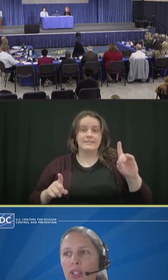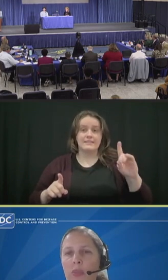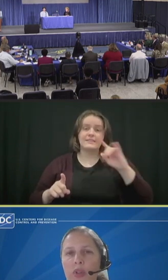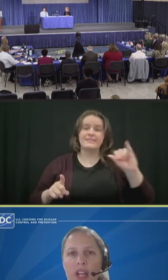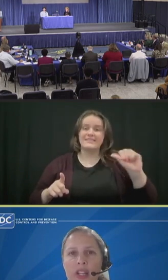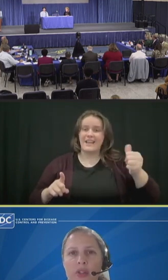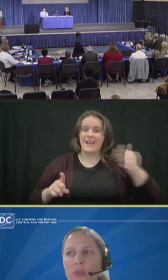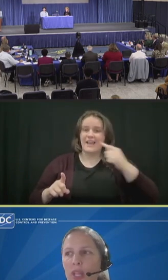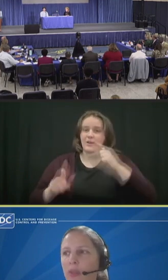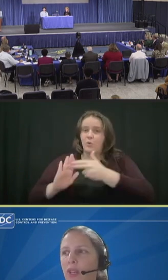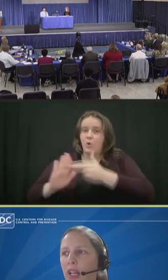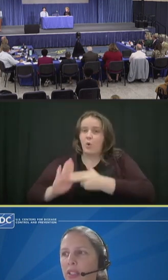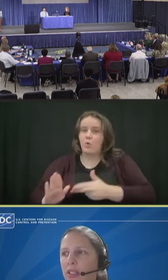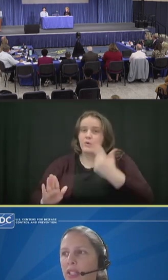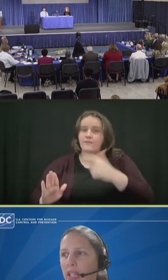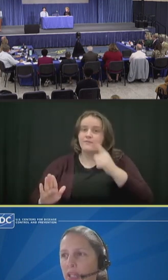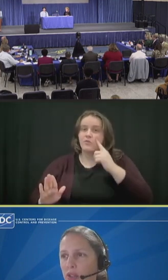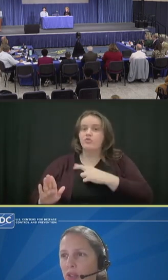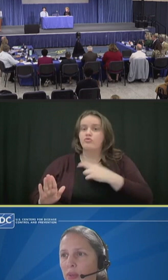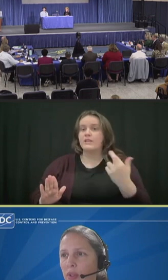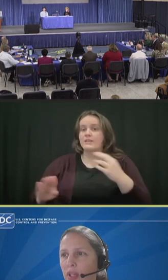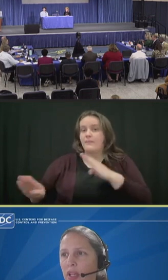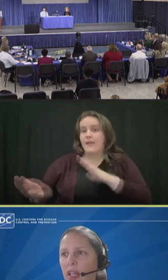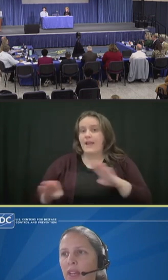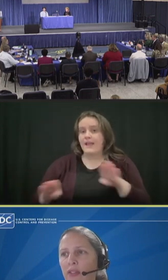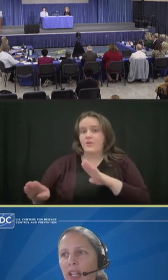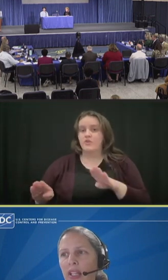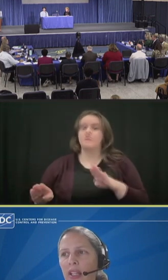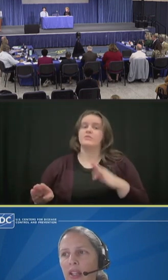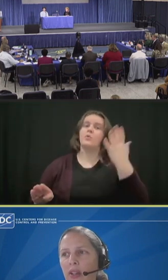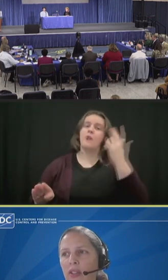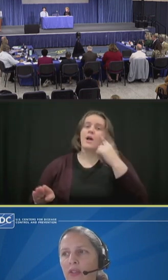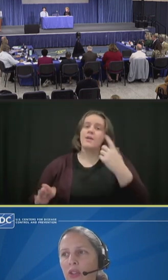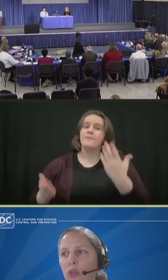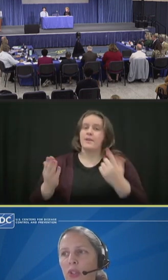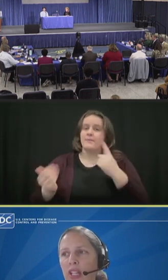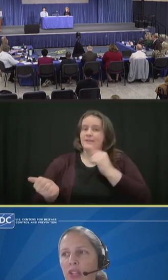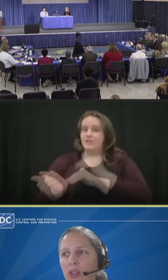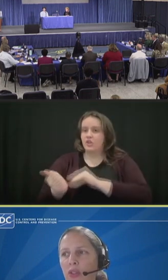and providers may be reluctant to enter. And finally, there's the future potential